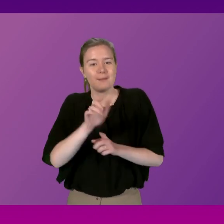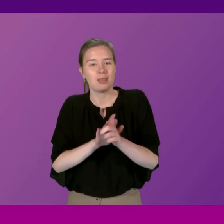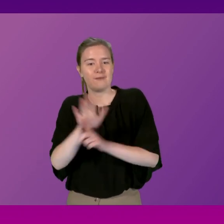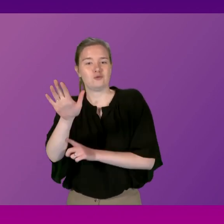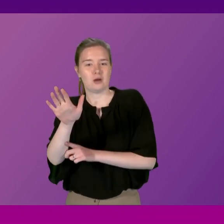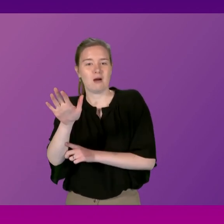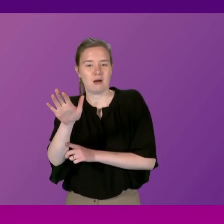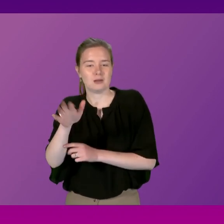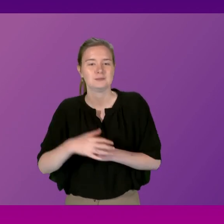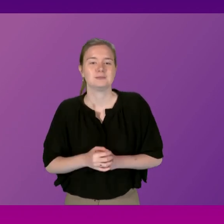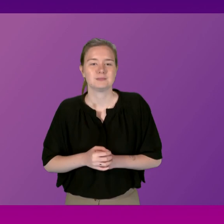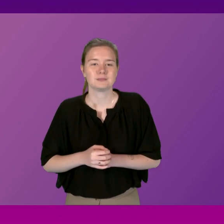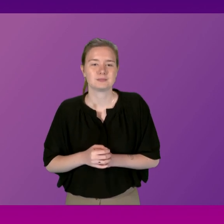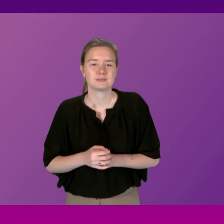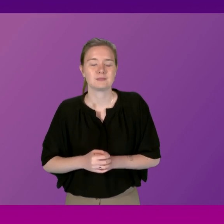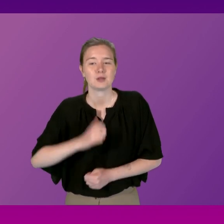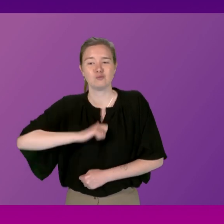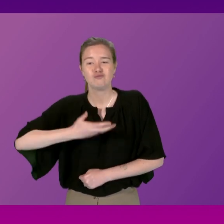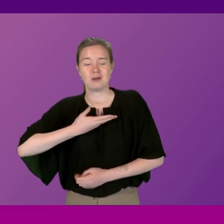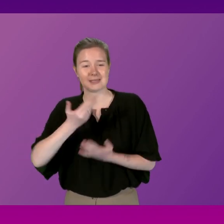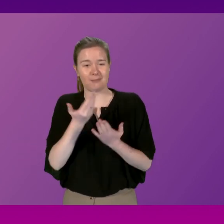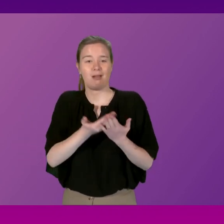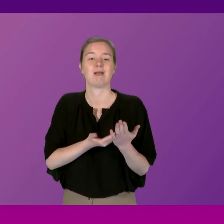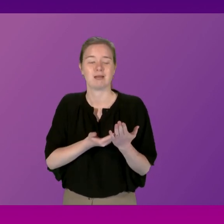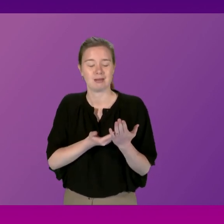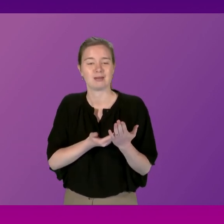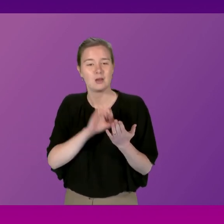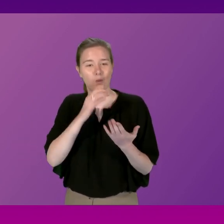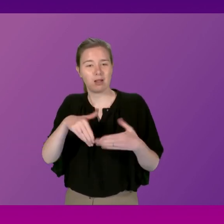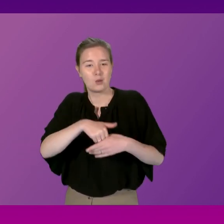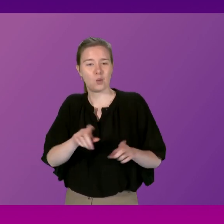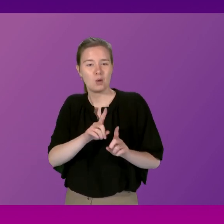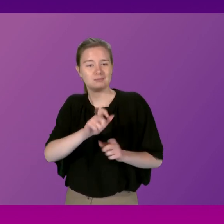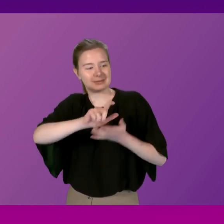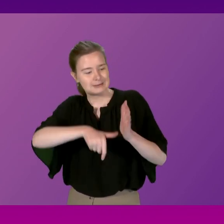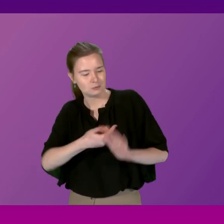future. The upcoming human rights bill, which will include disability rights and will seek to